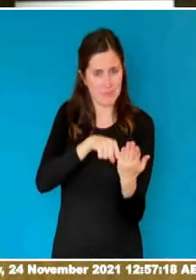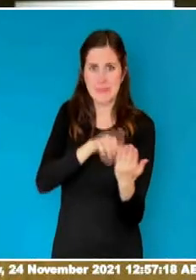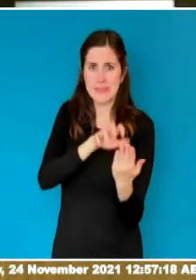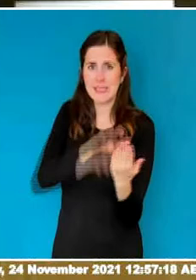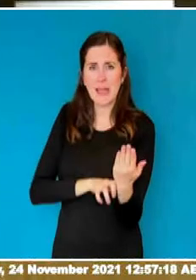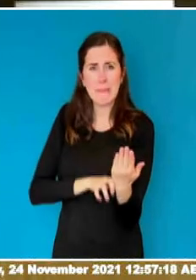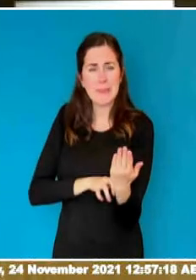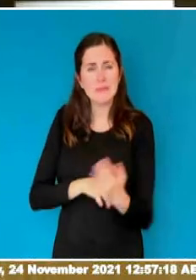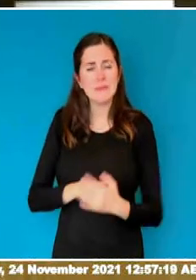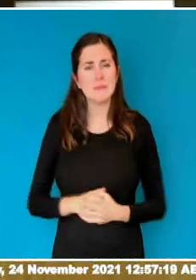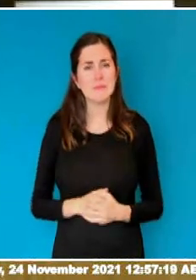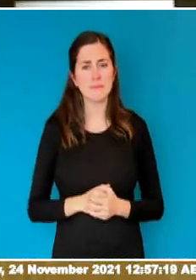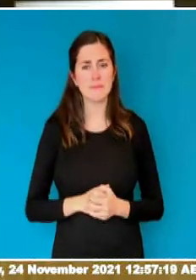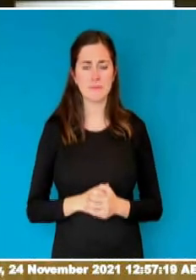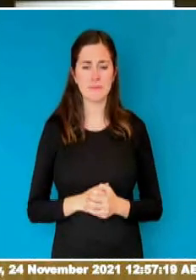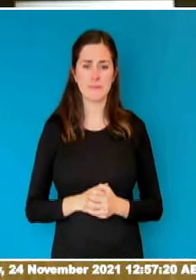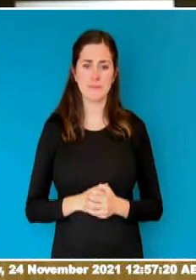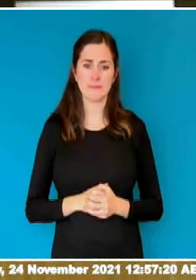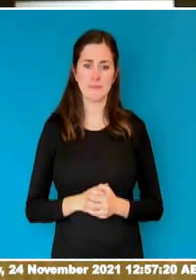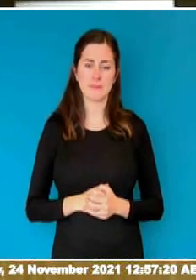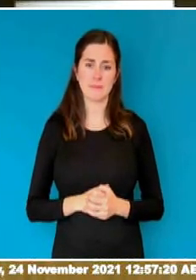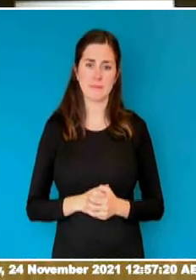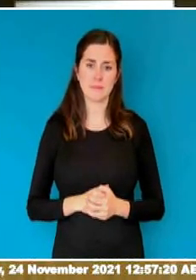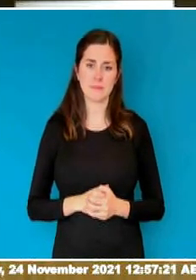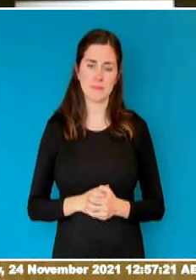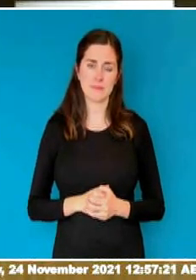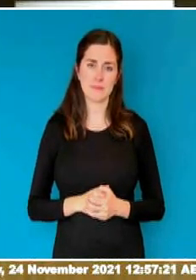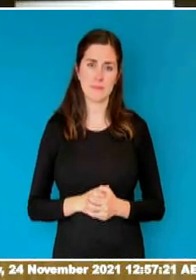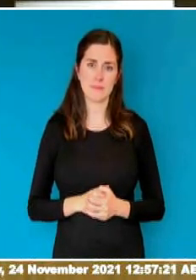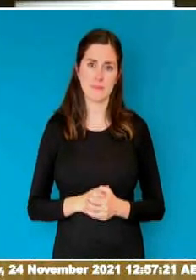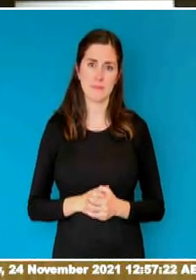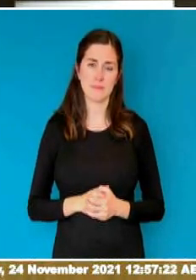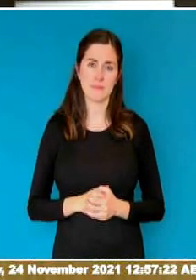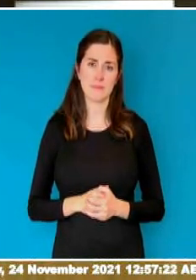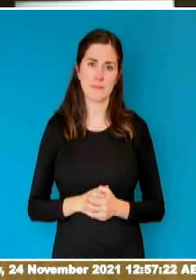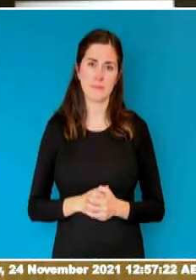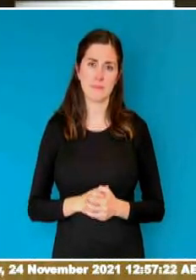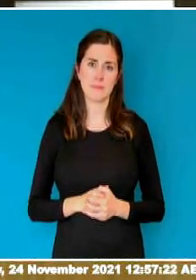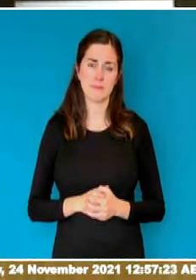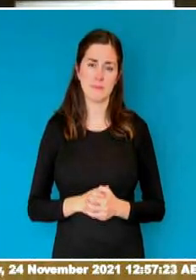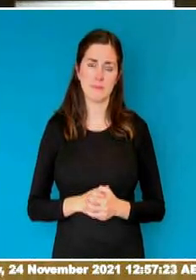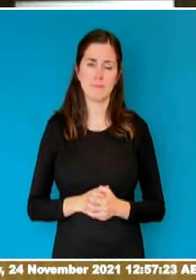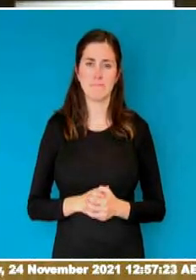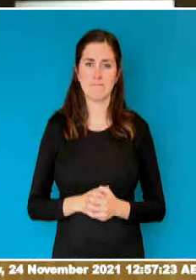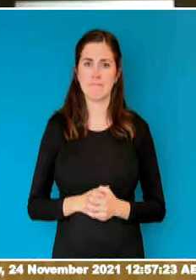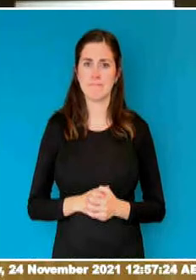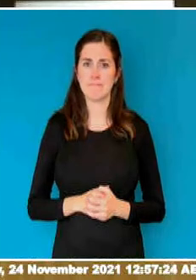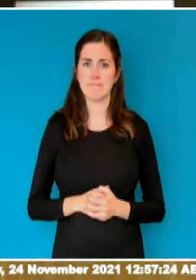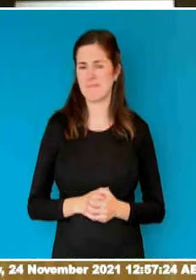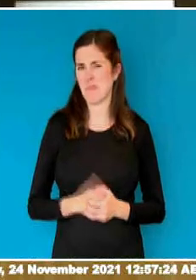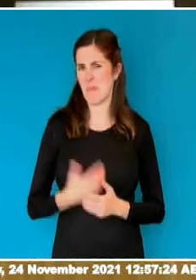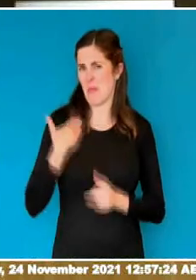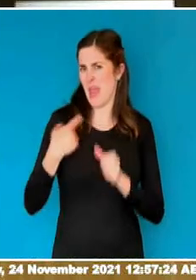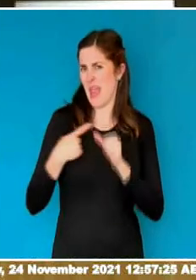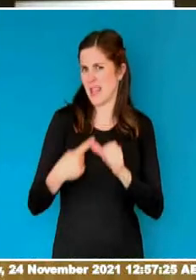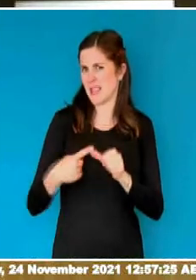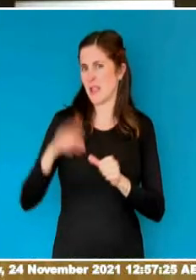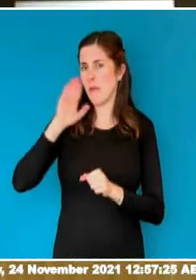No. I believe that actually speaks to the very point I was just making about our work to